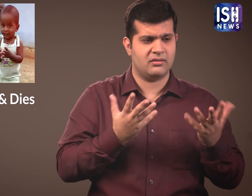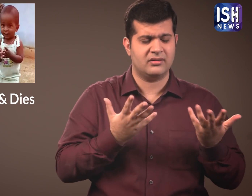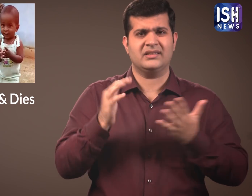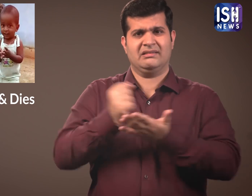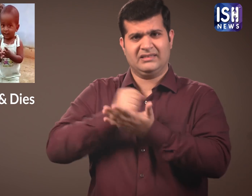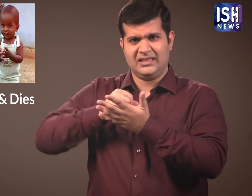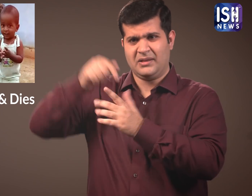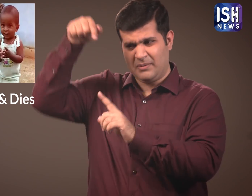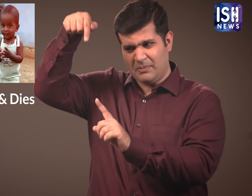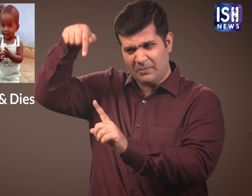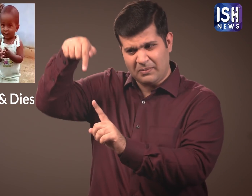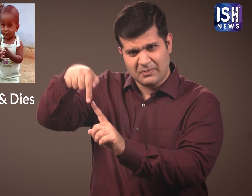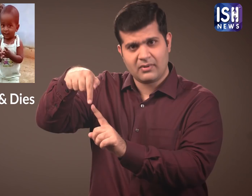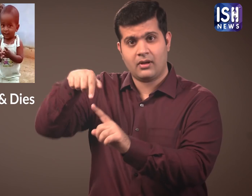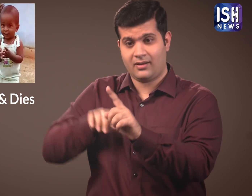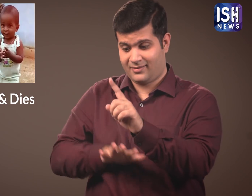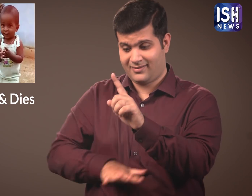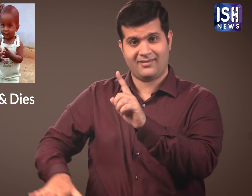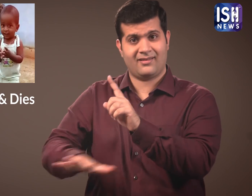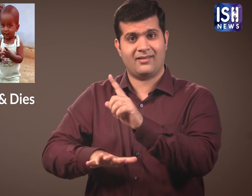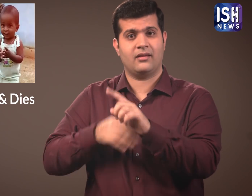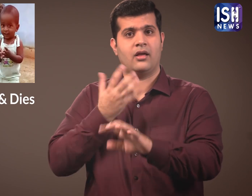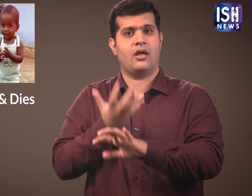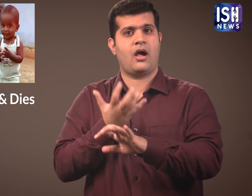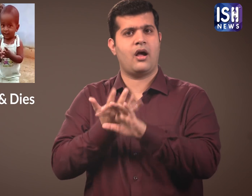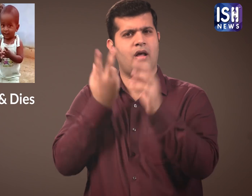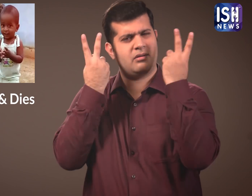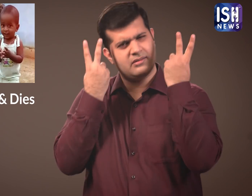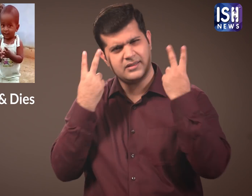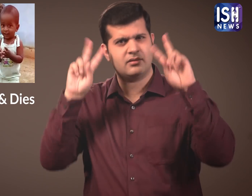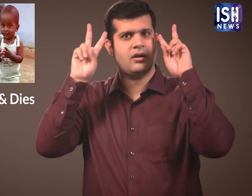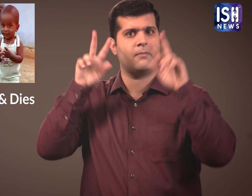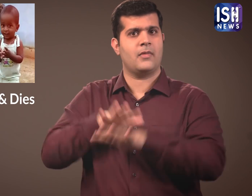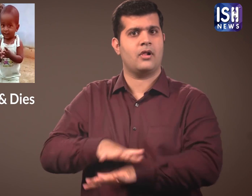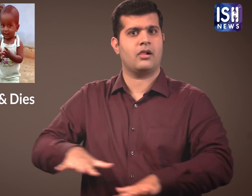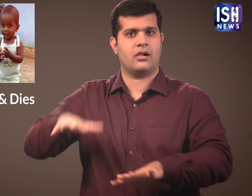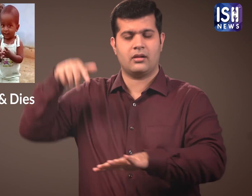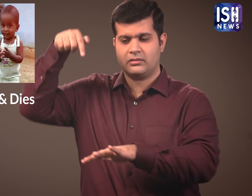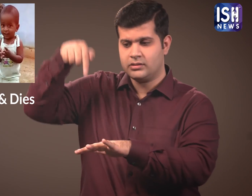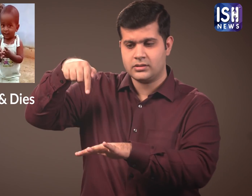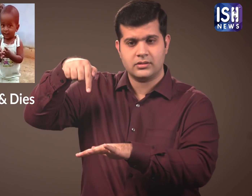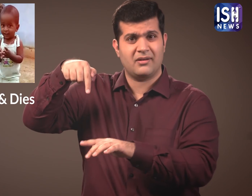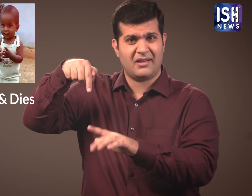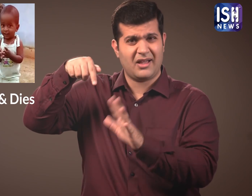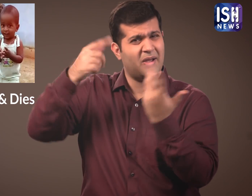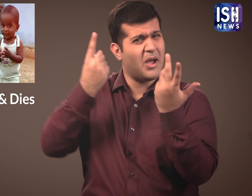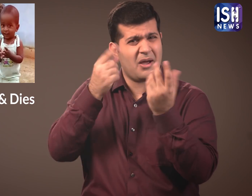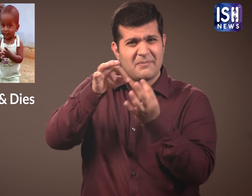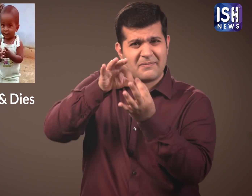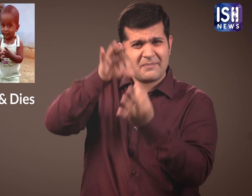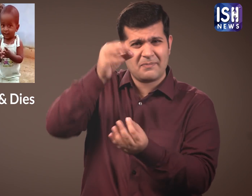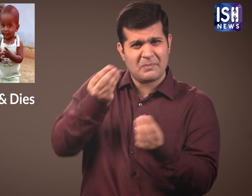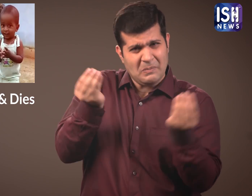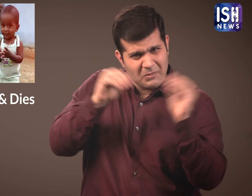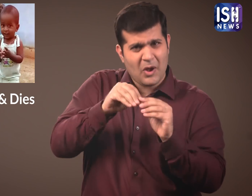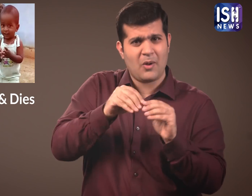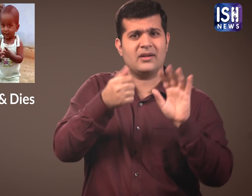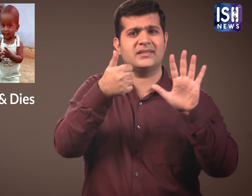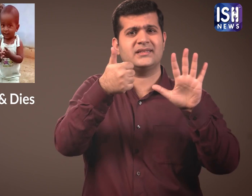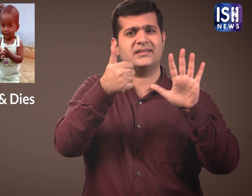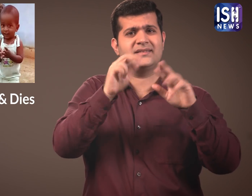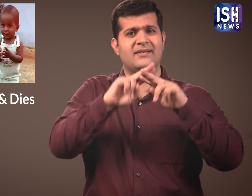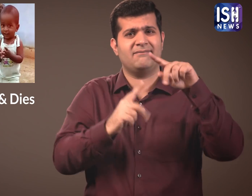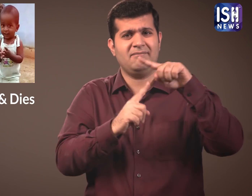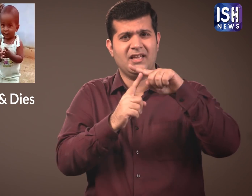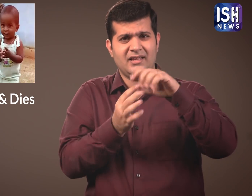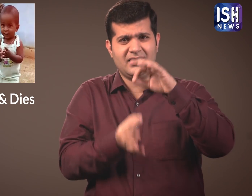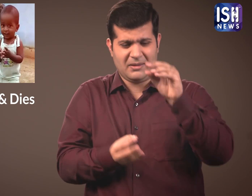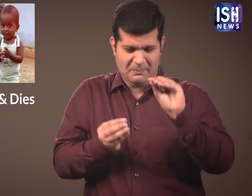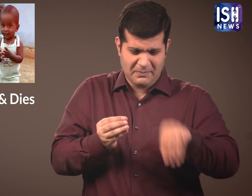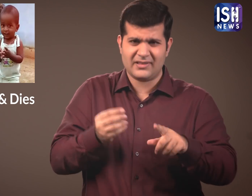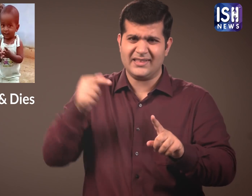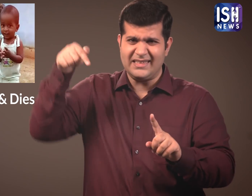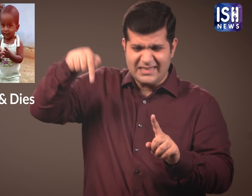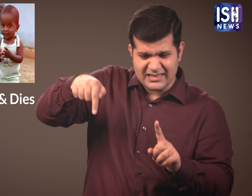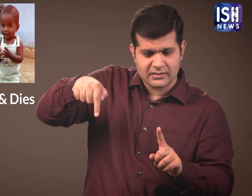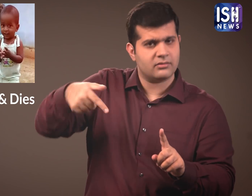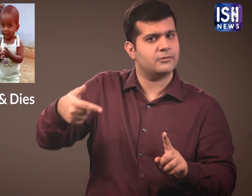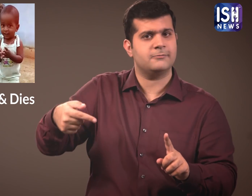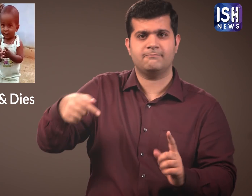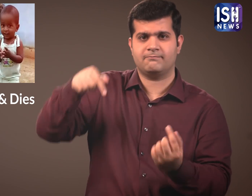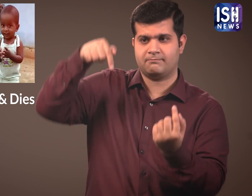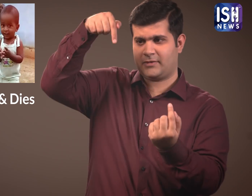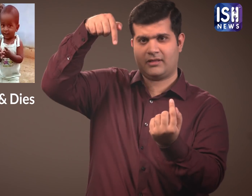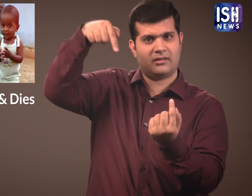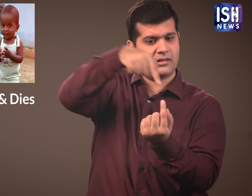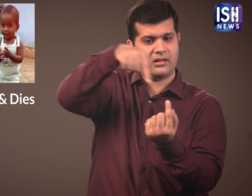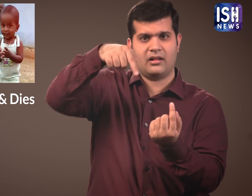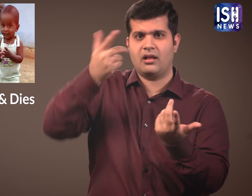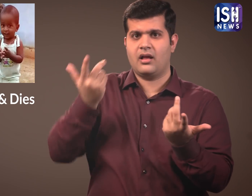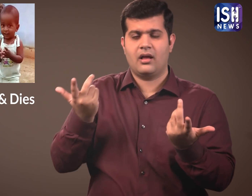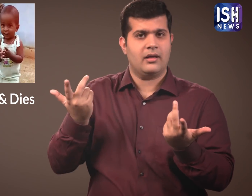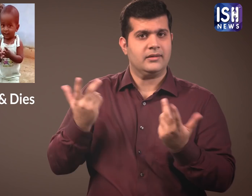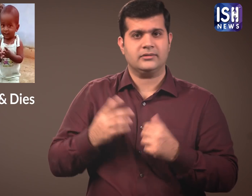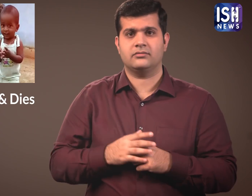They tried to dig deeper and were only 6 feet deep but because of the rocky terrain they could not go deeper.